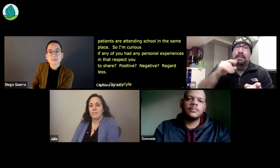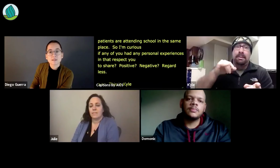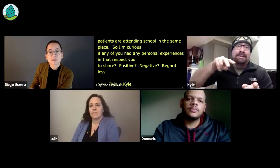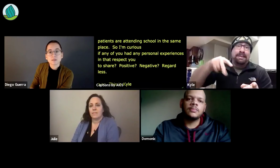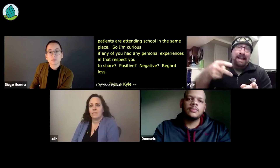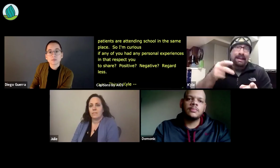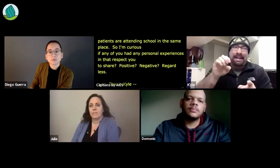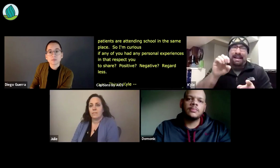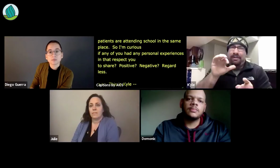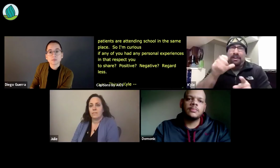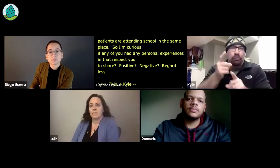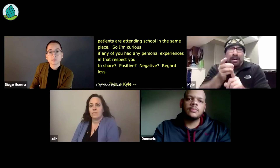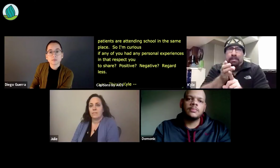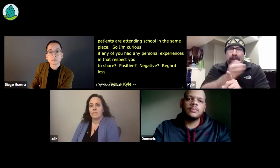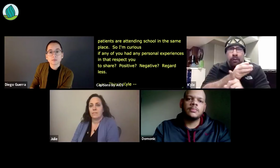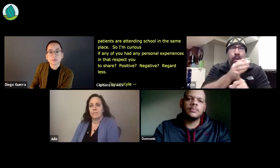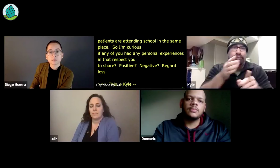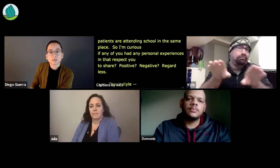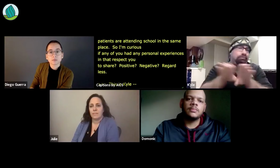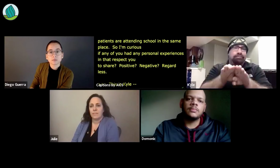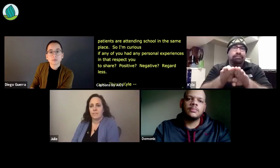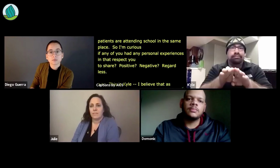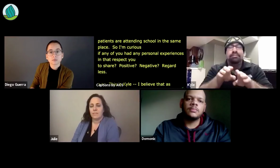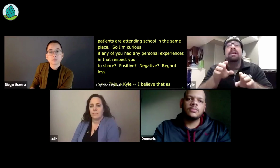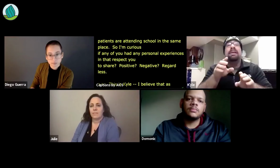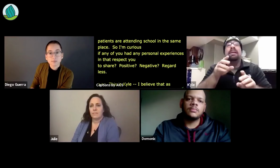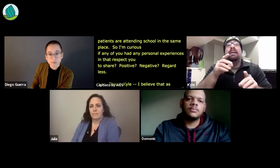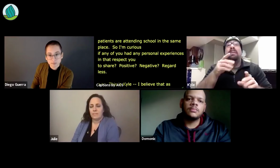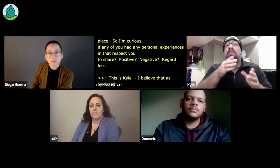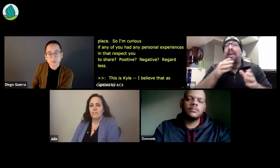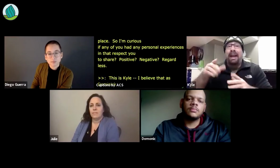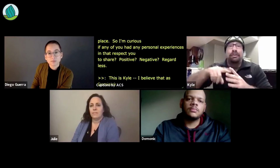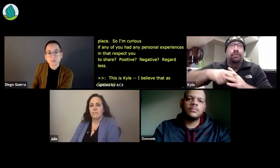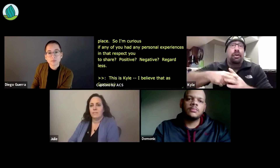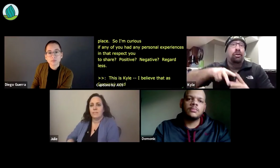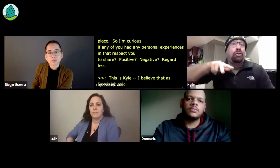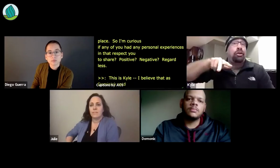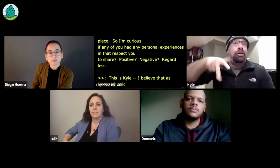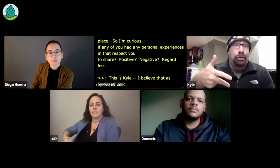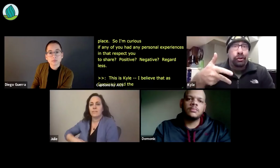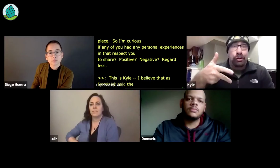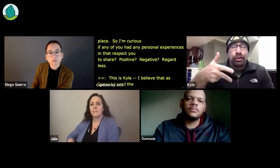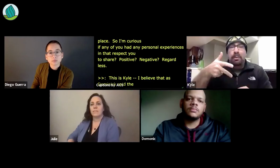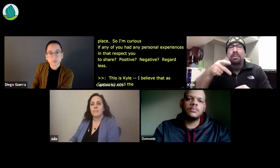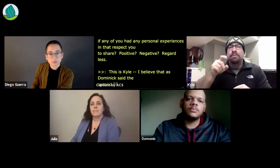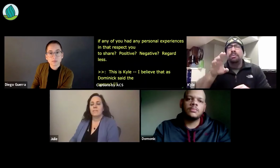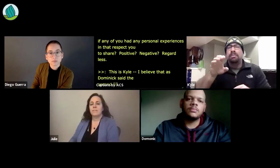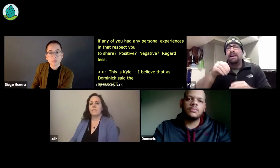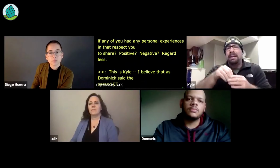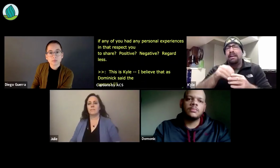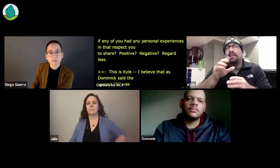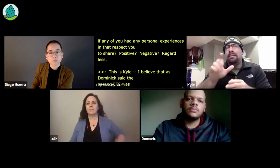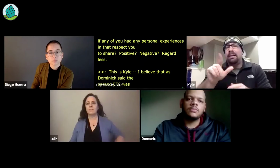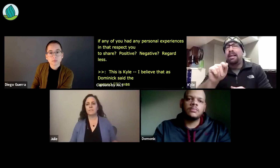right before the shutdown, and we planed to start the third. It was supposed to be in late spring,